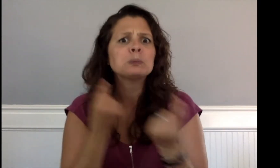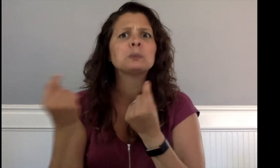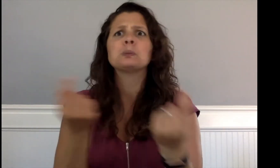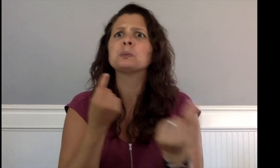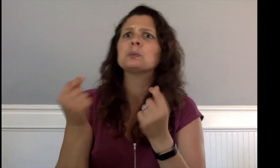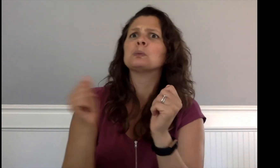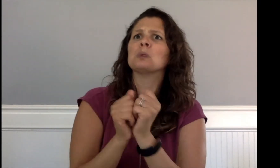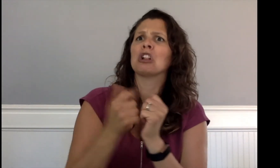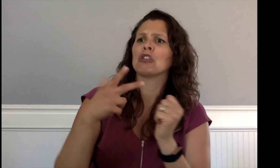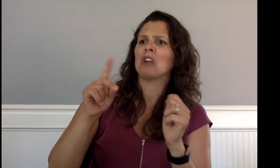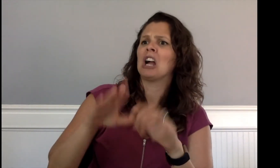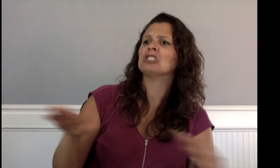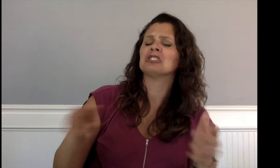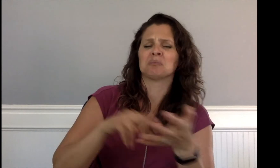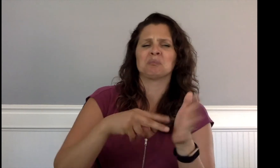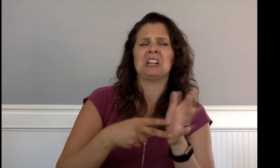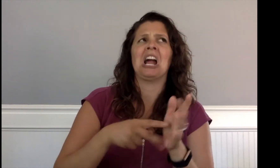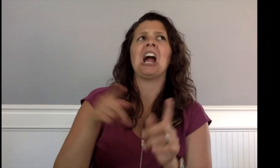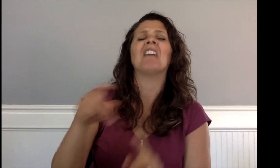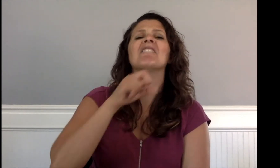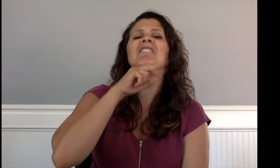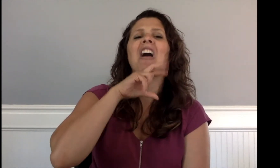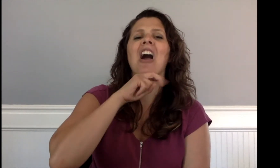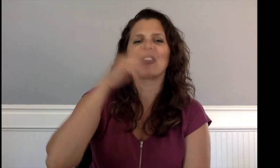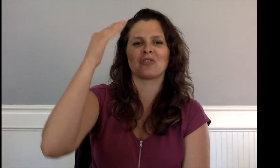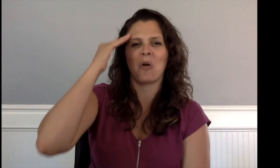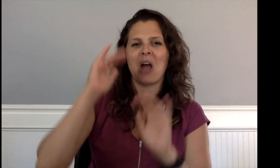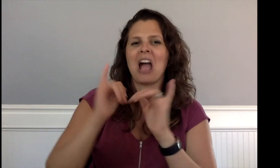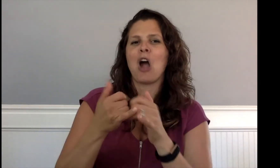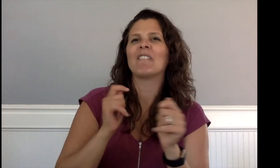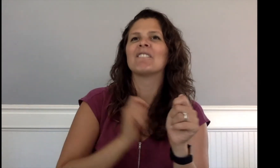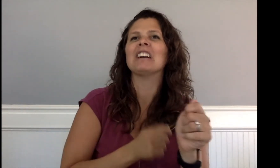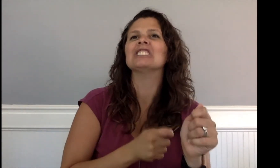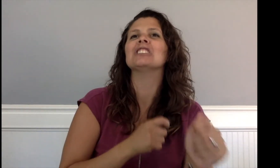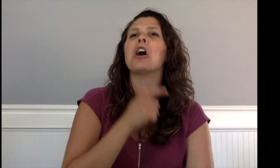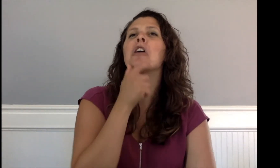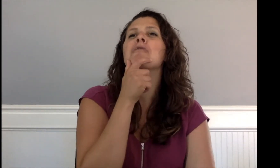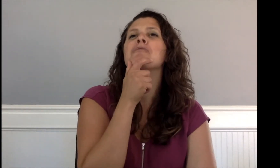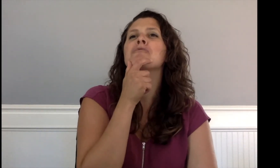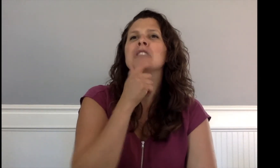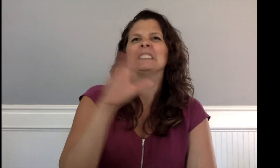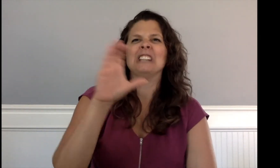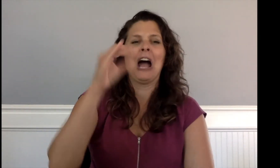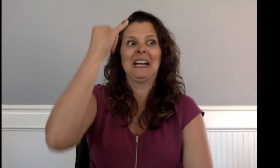Sol sounded like the kind of grandparent who did things with his grandchildren, Charlie bet Frog knew how to fish, too.